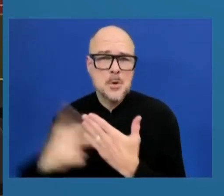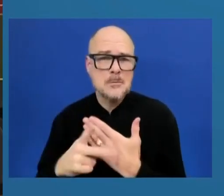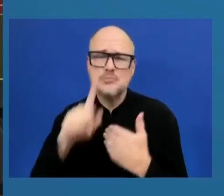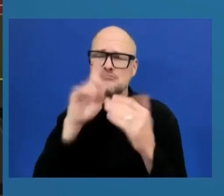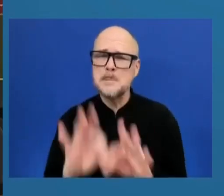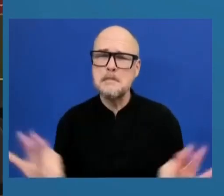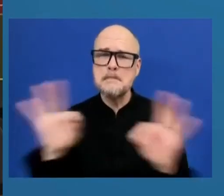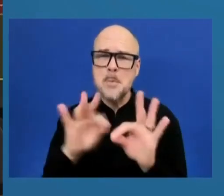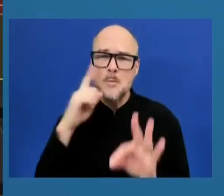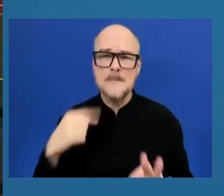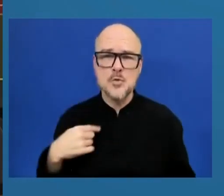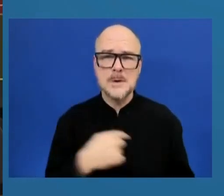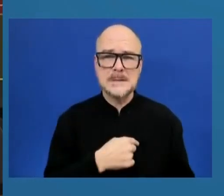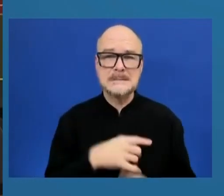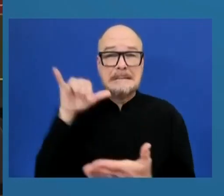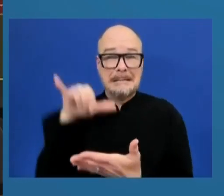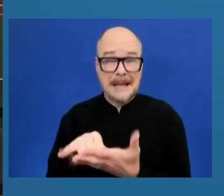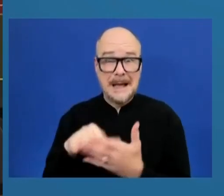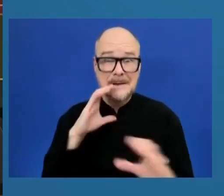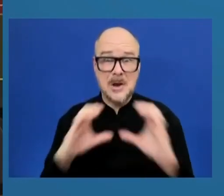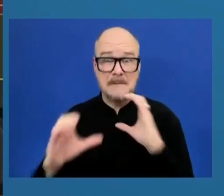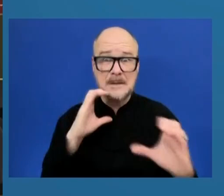that conversation hasn't come up with the tables.